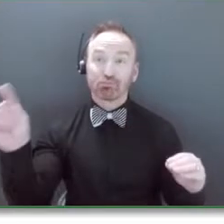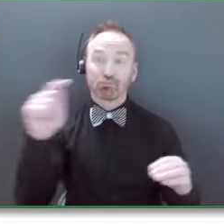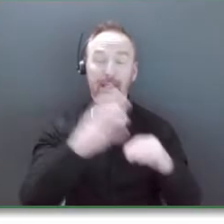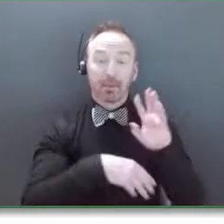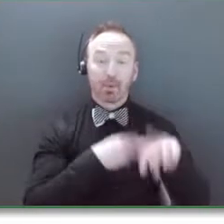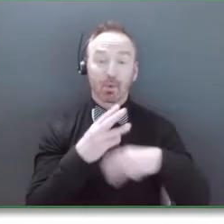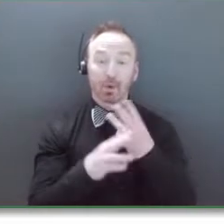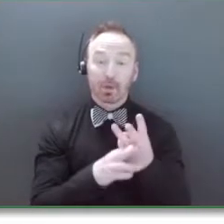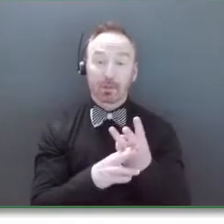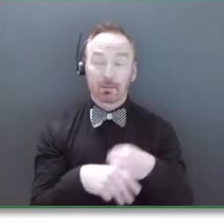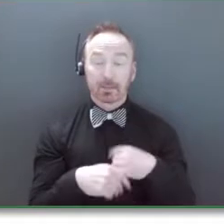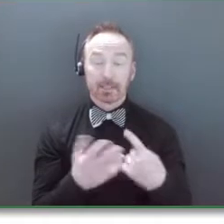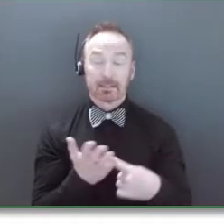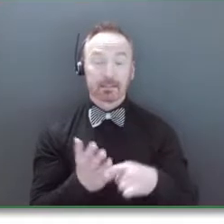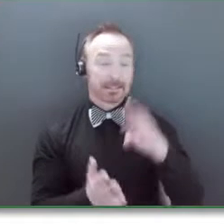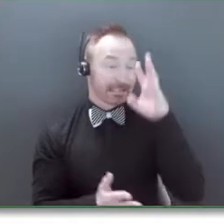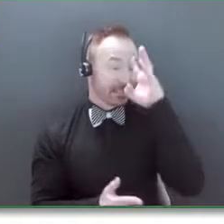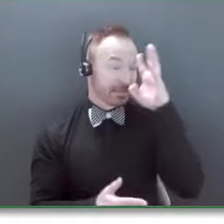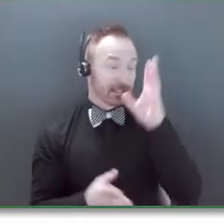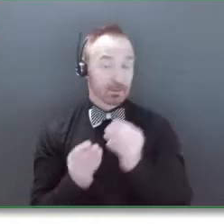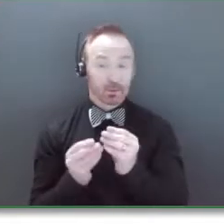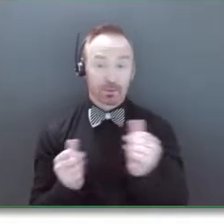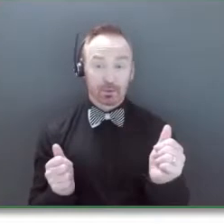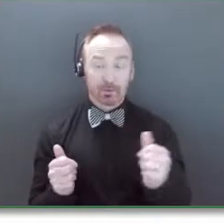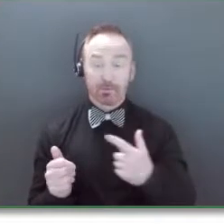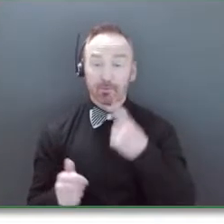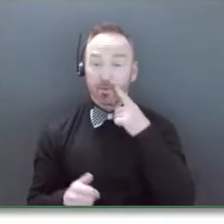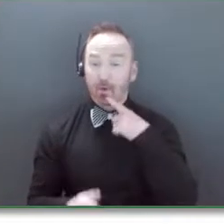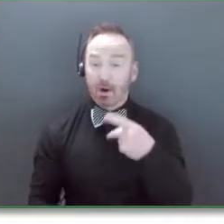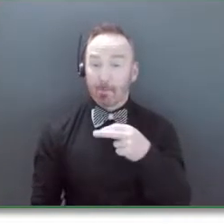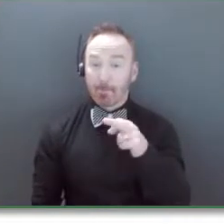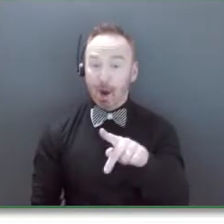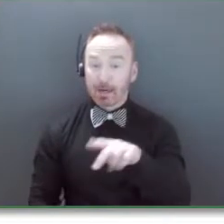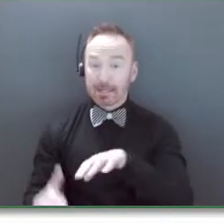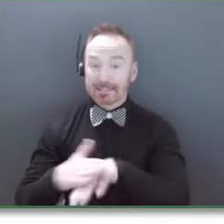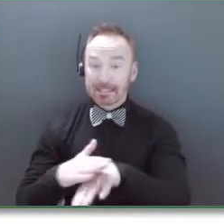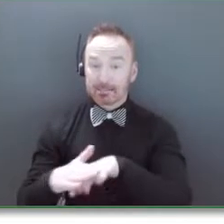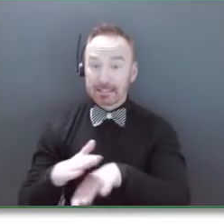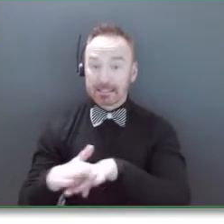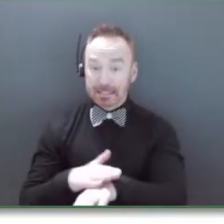to improve park accessibility, the trail rider is a big one and will help many